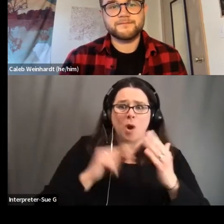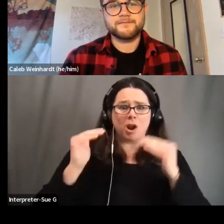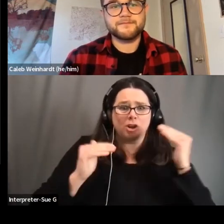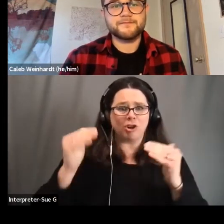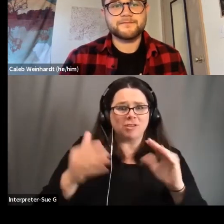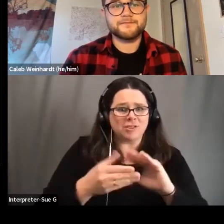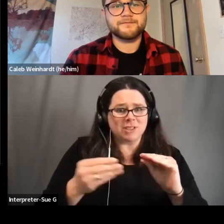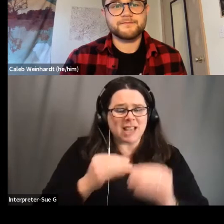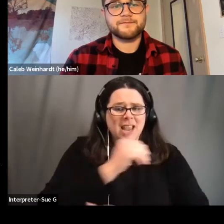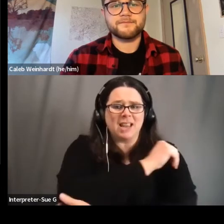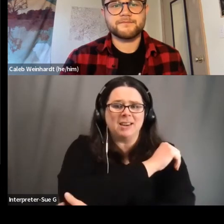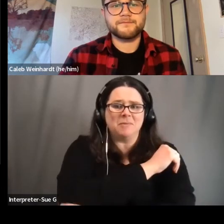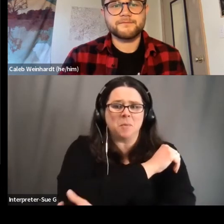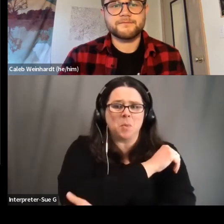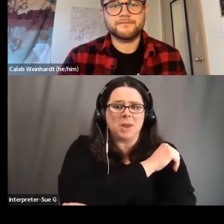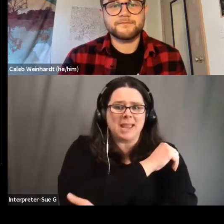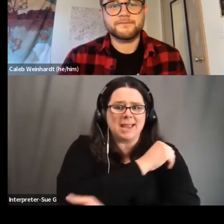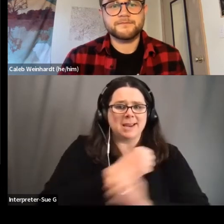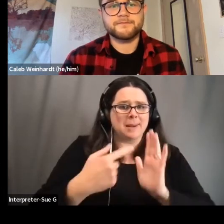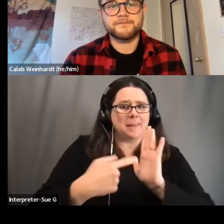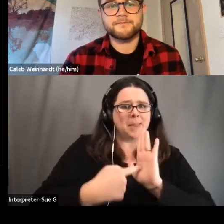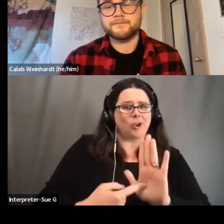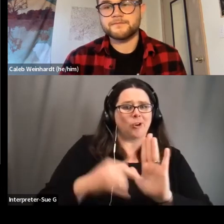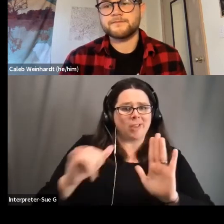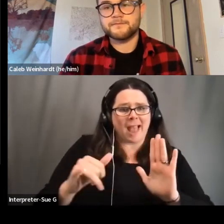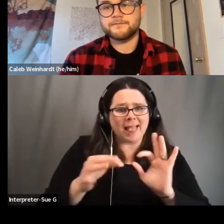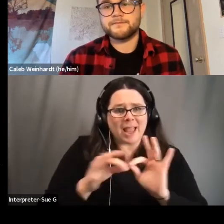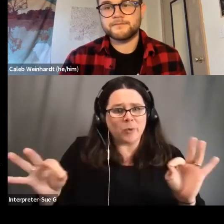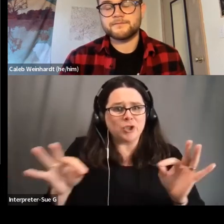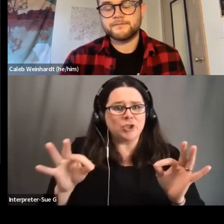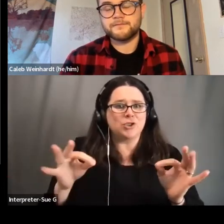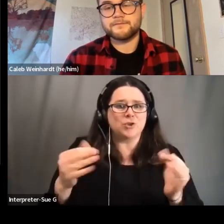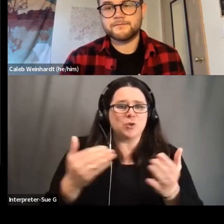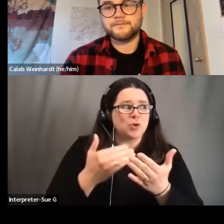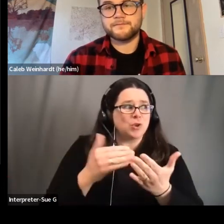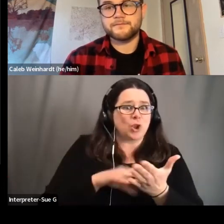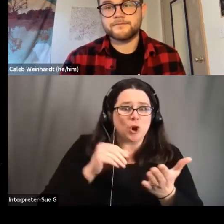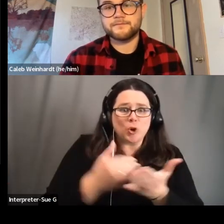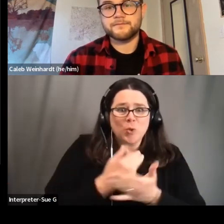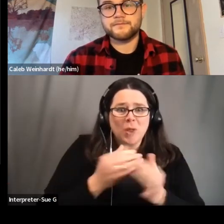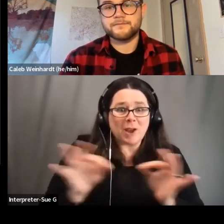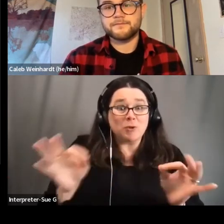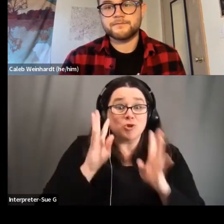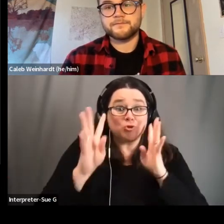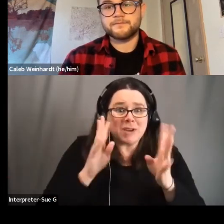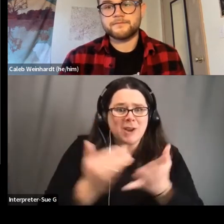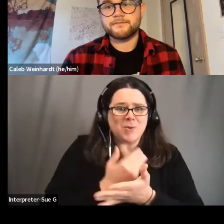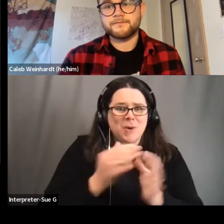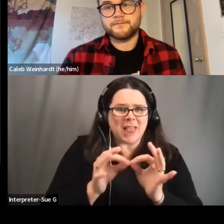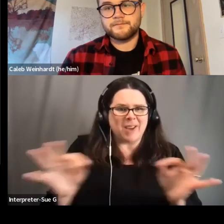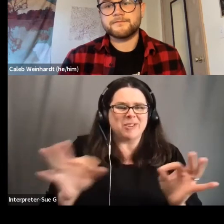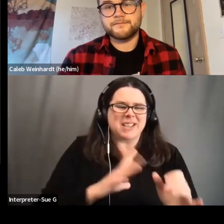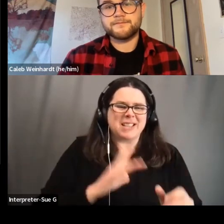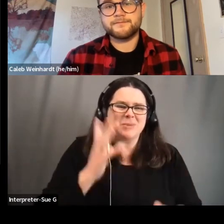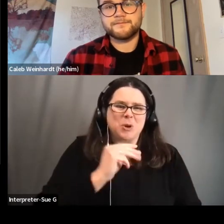We can mirror that language. We can learn new language, we can create new language with folks. So it's pretty darn cool.